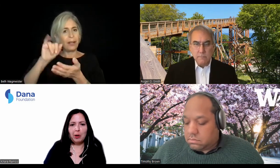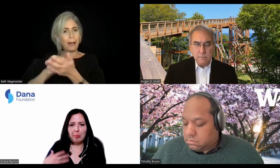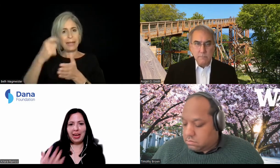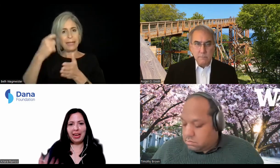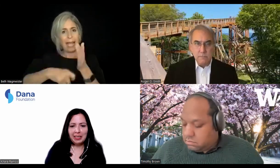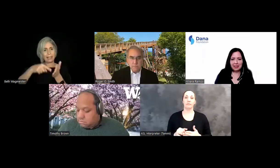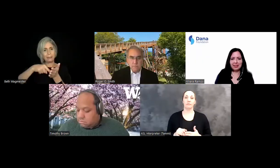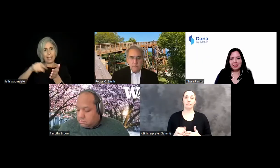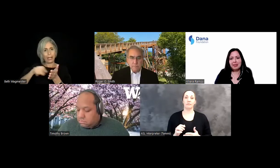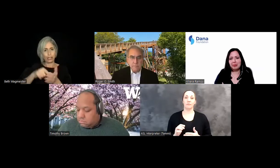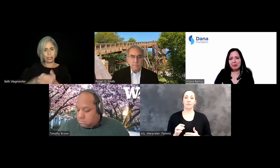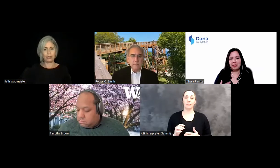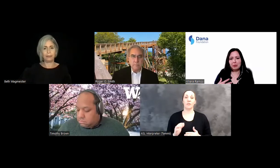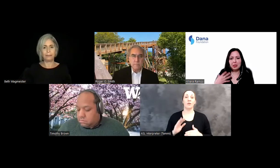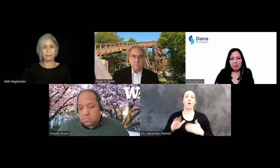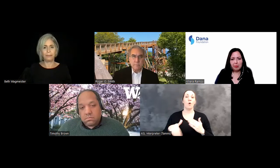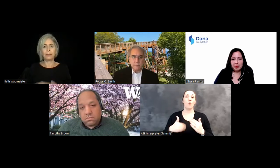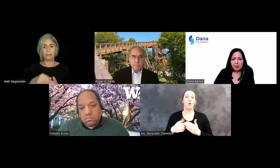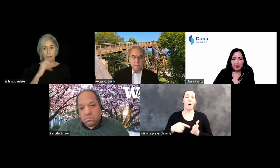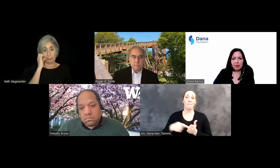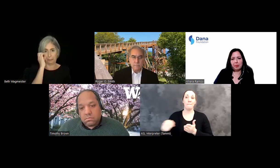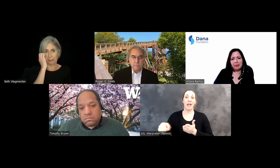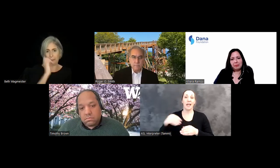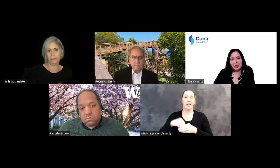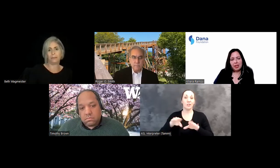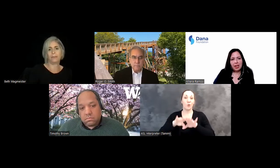about a lot when I was at NIH, that work, it is funded by